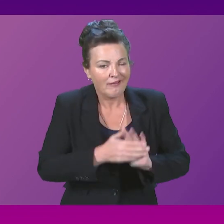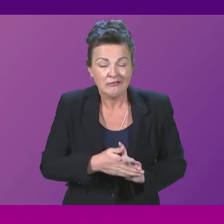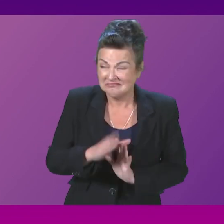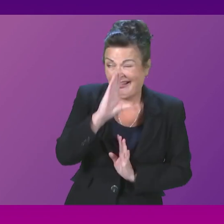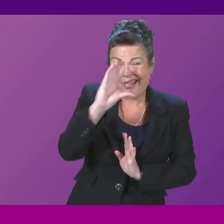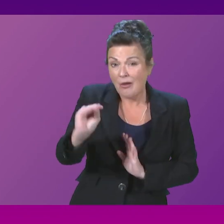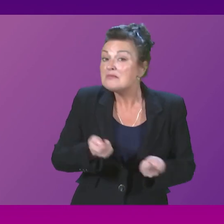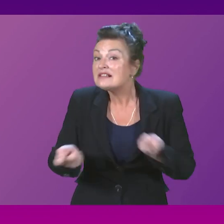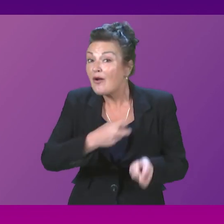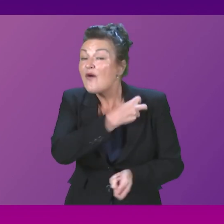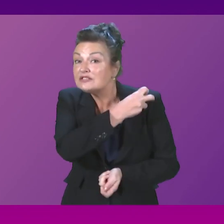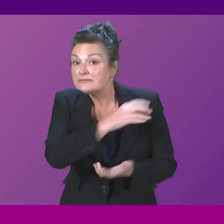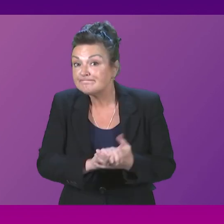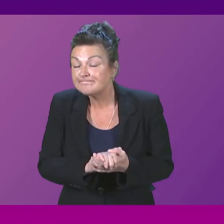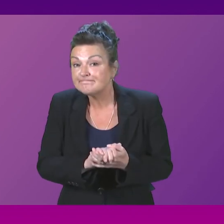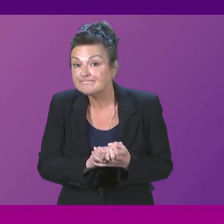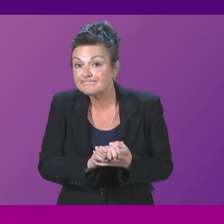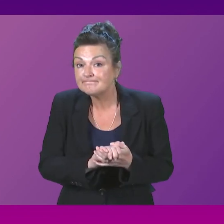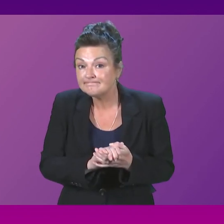Here is another one: